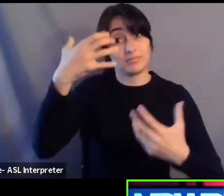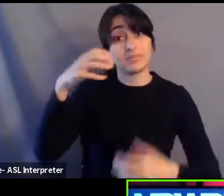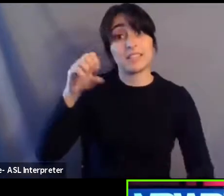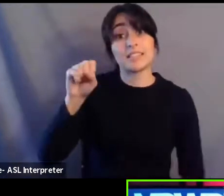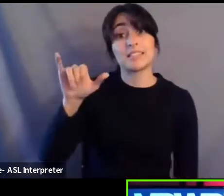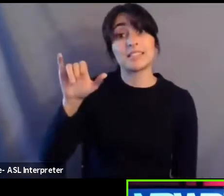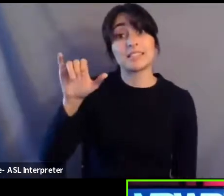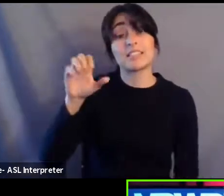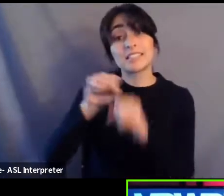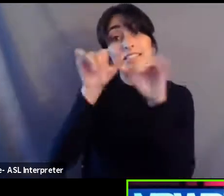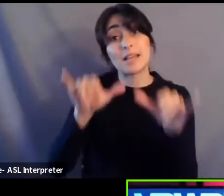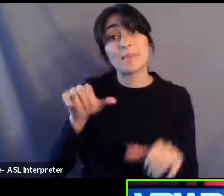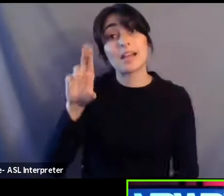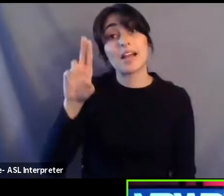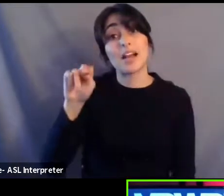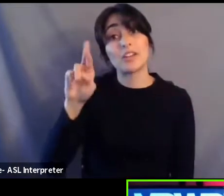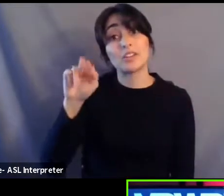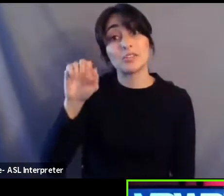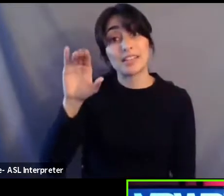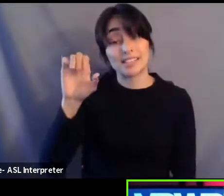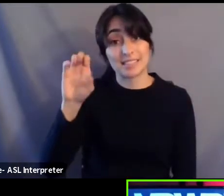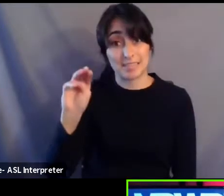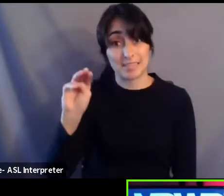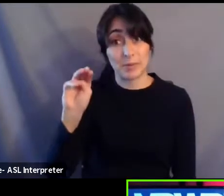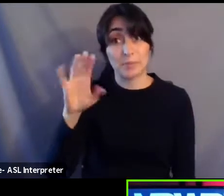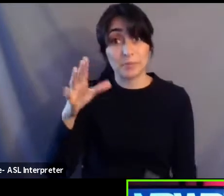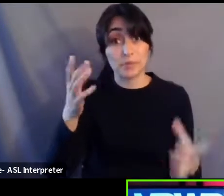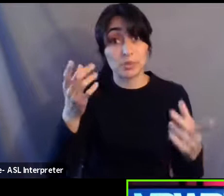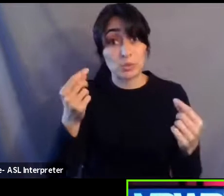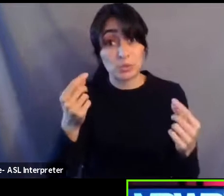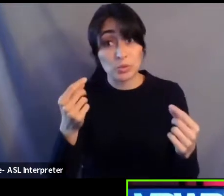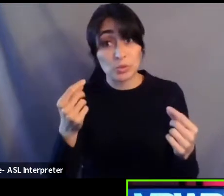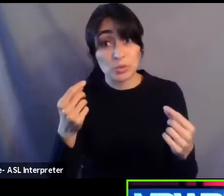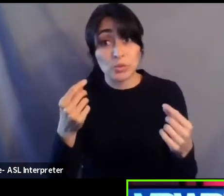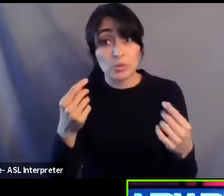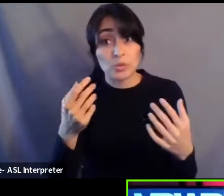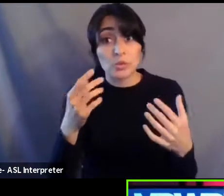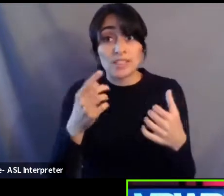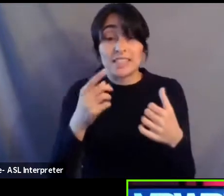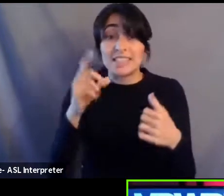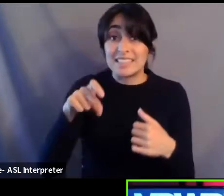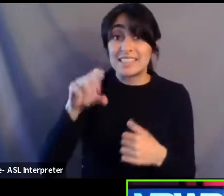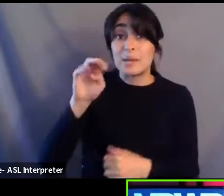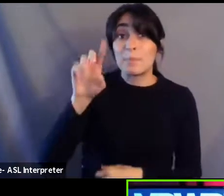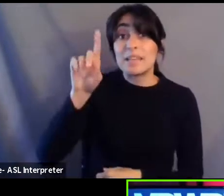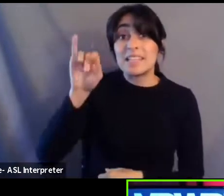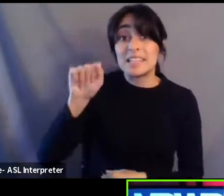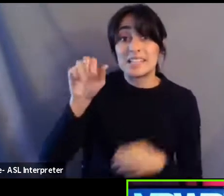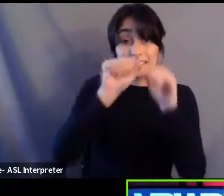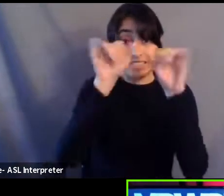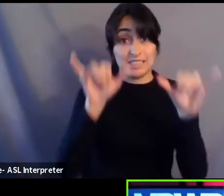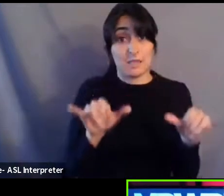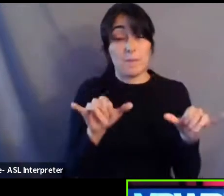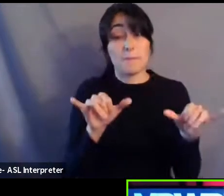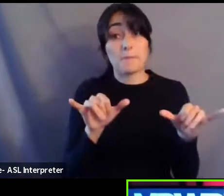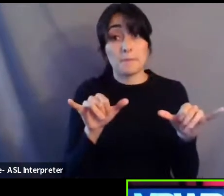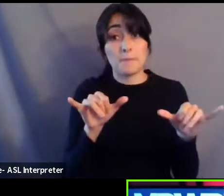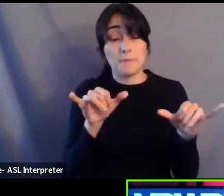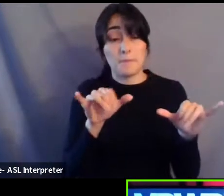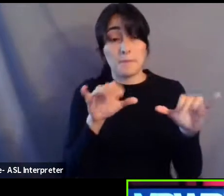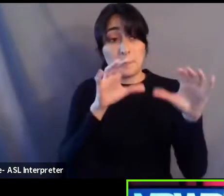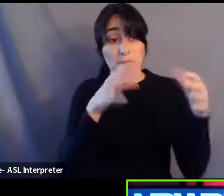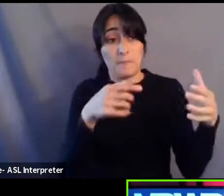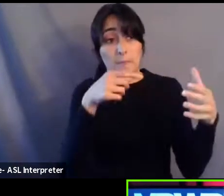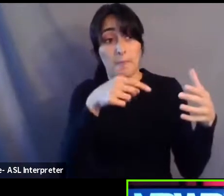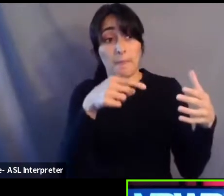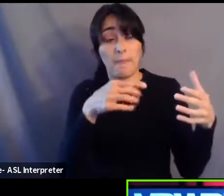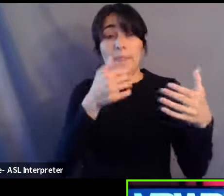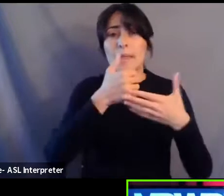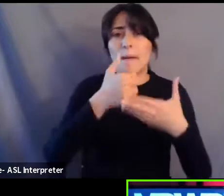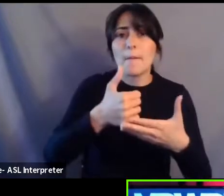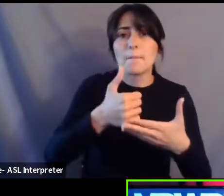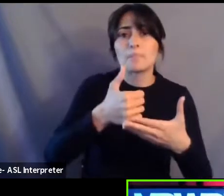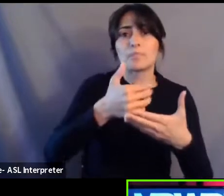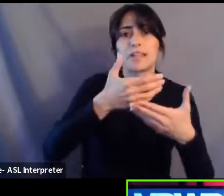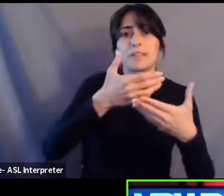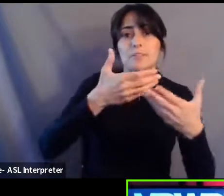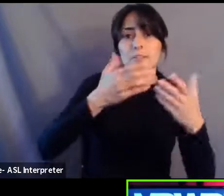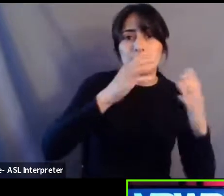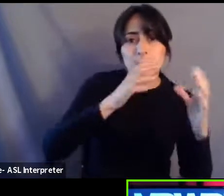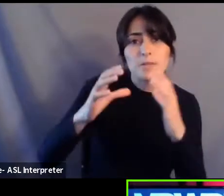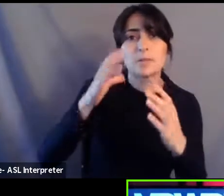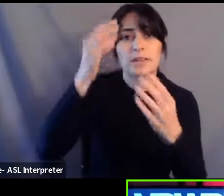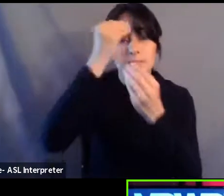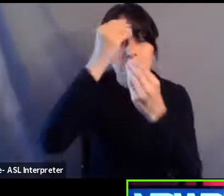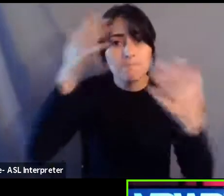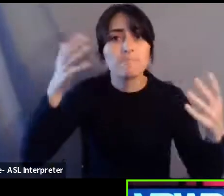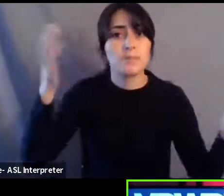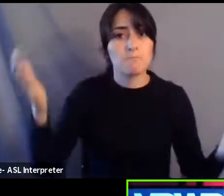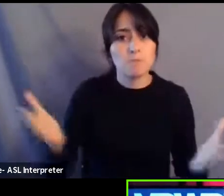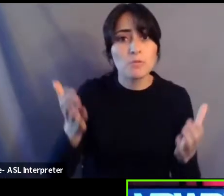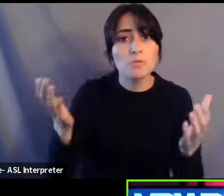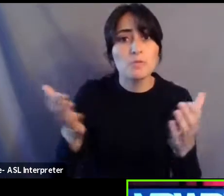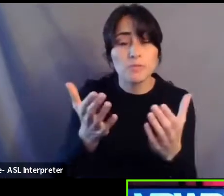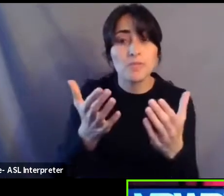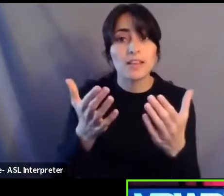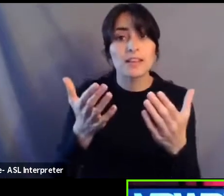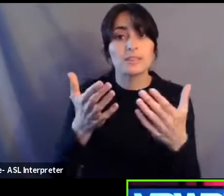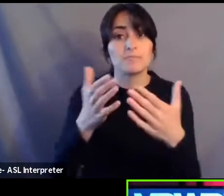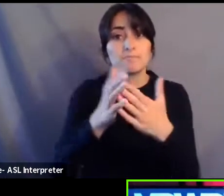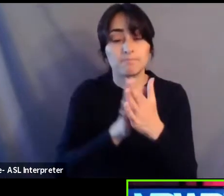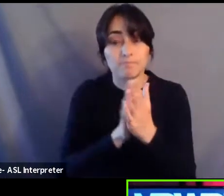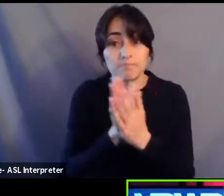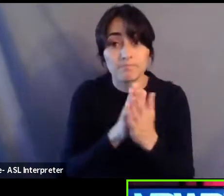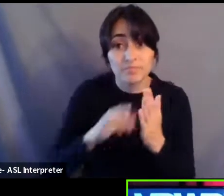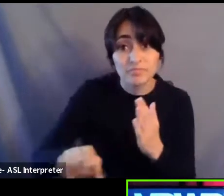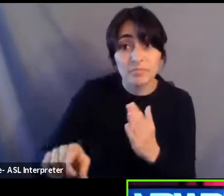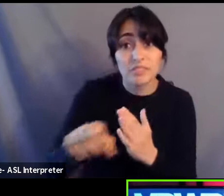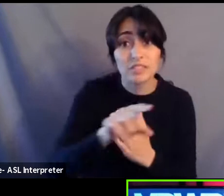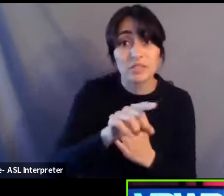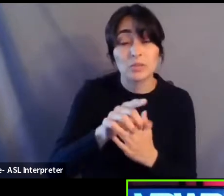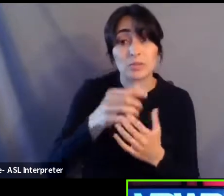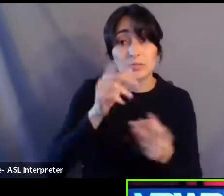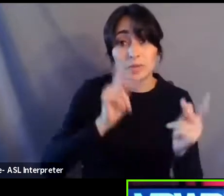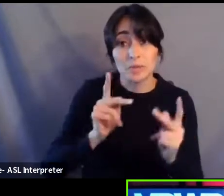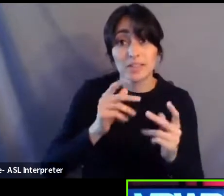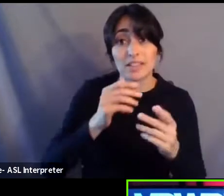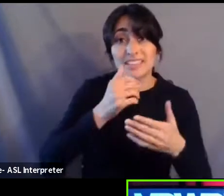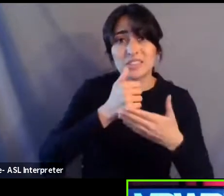to be able to create systems and also to help unify the people.